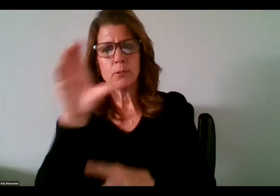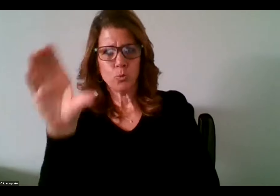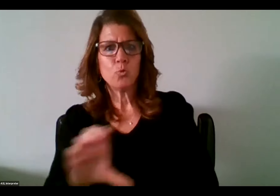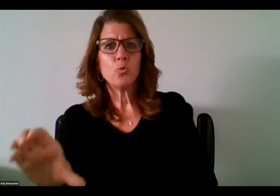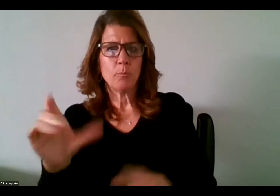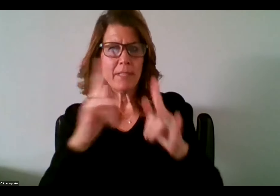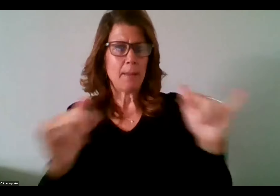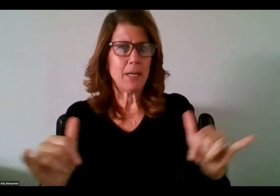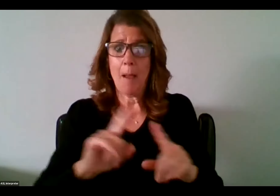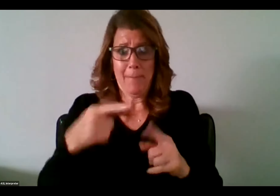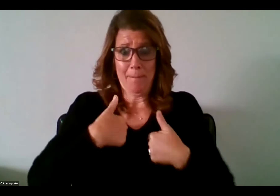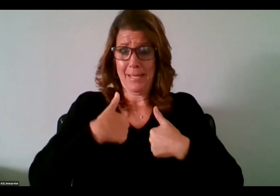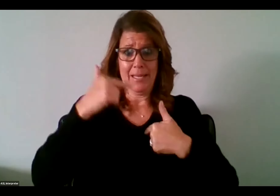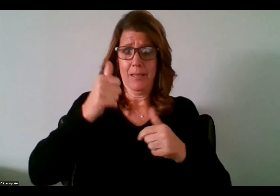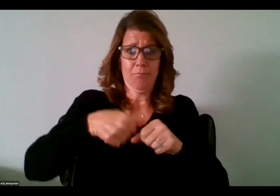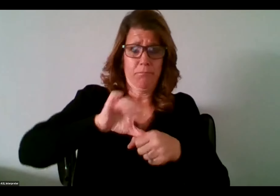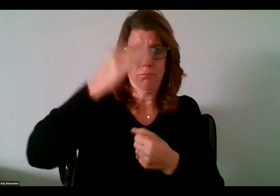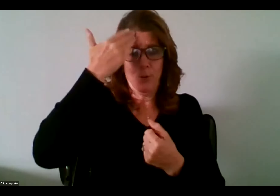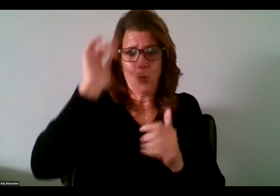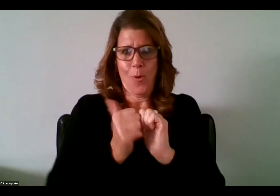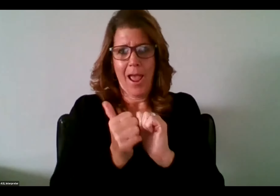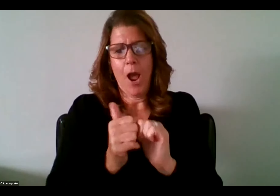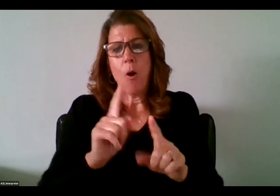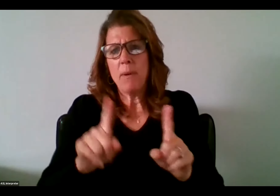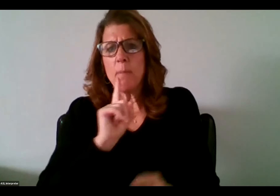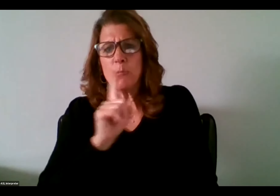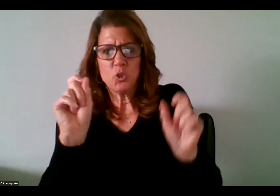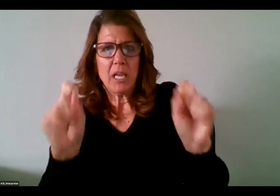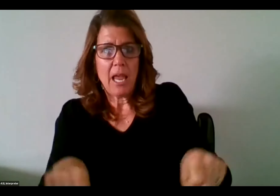know how to do it off the top of my head. I don't know Michelle, I look to Michelle